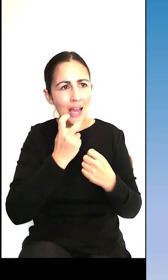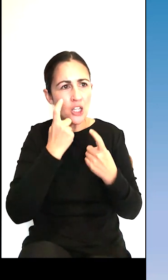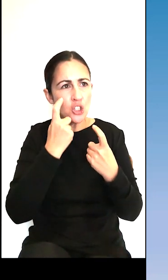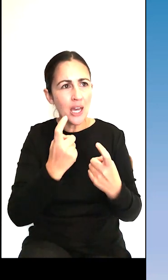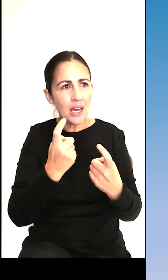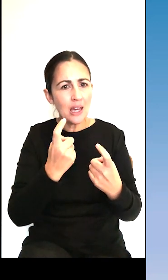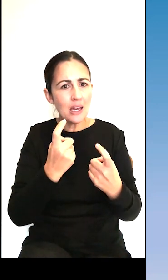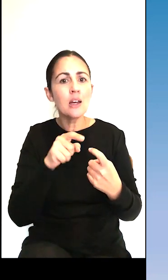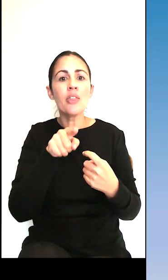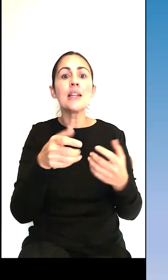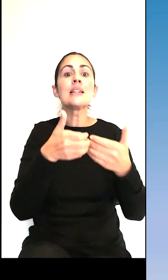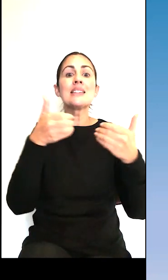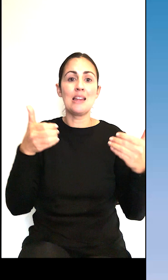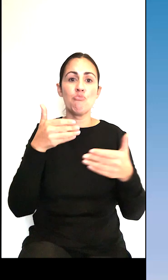a separate process is my understanding.